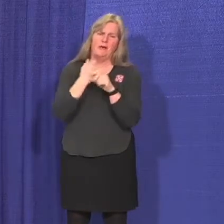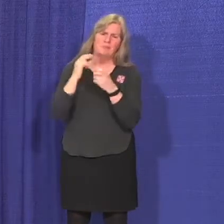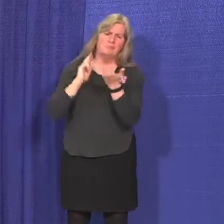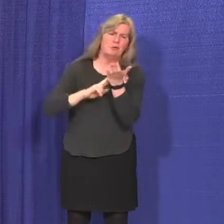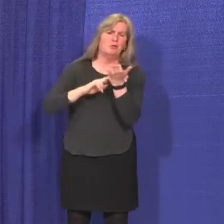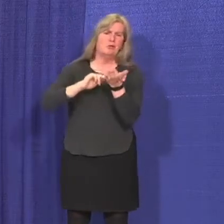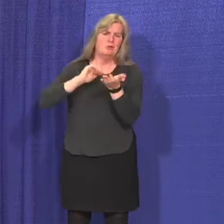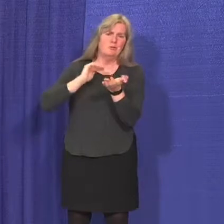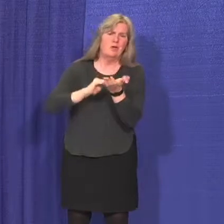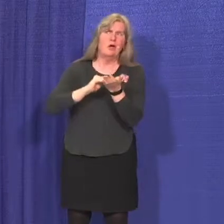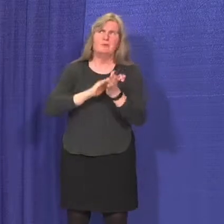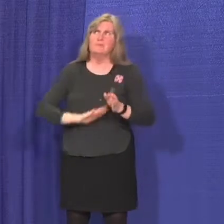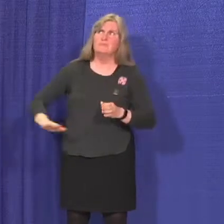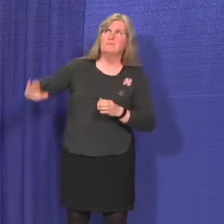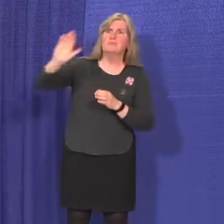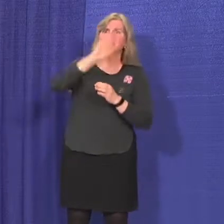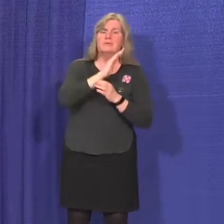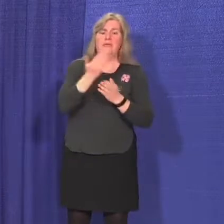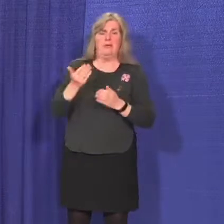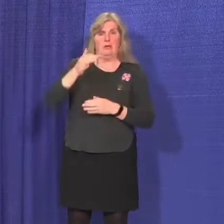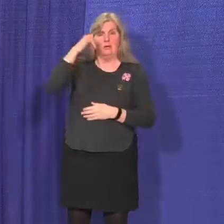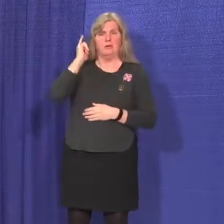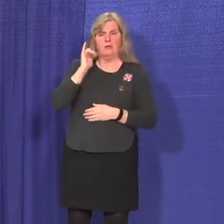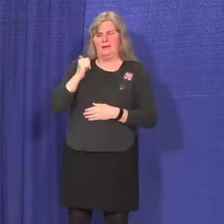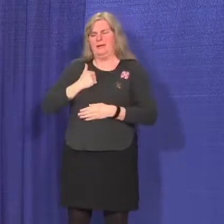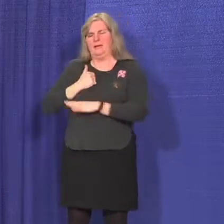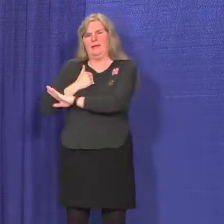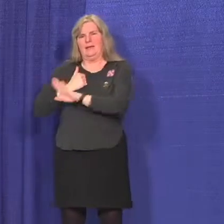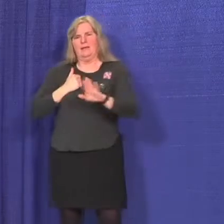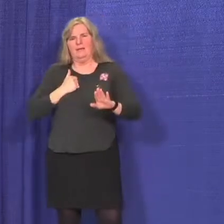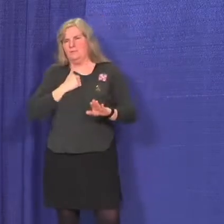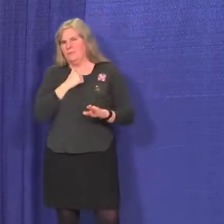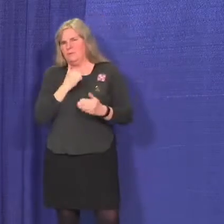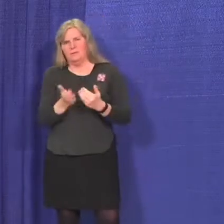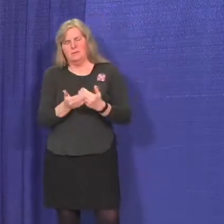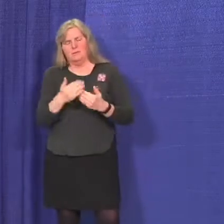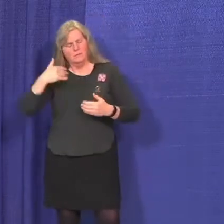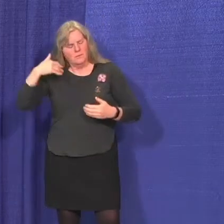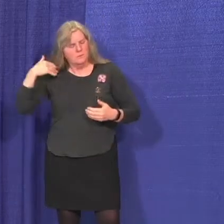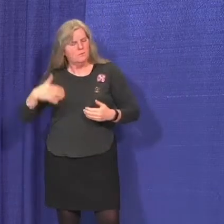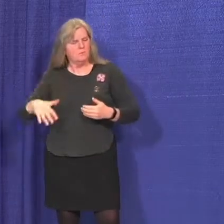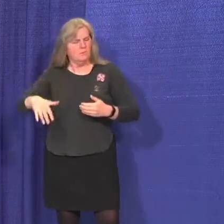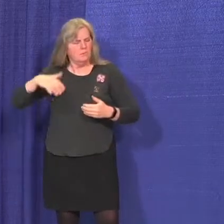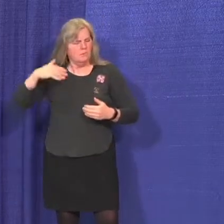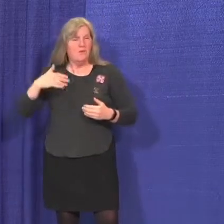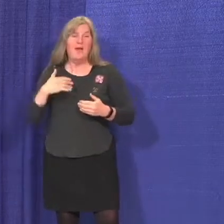in our healthcare system and in the territories and the across the country.